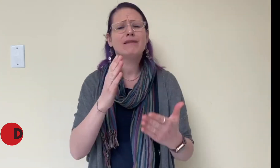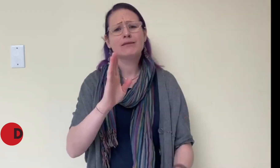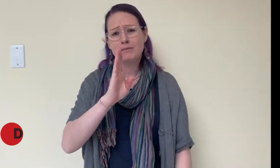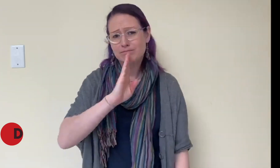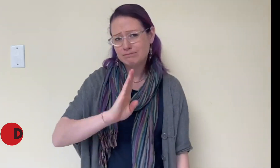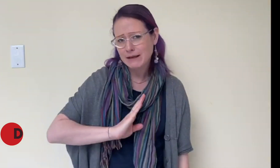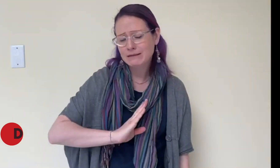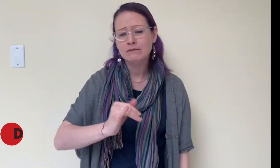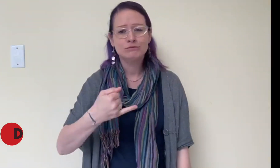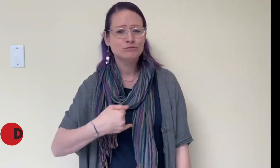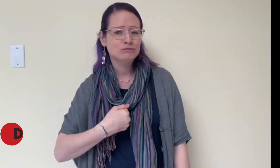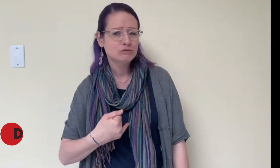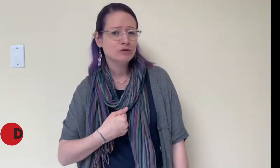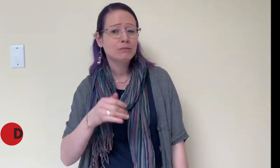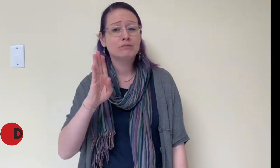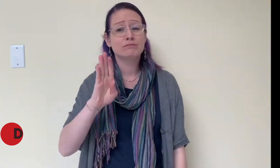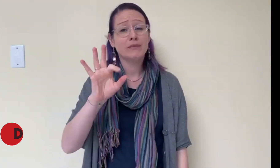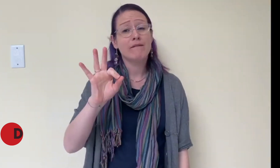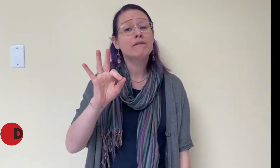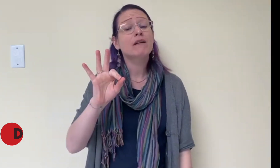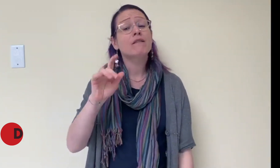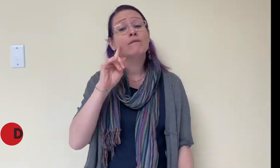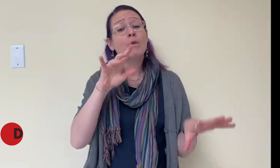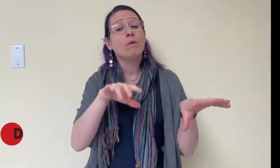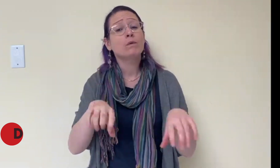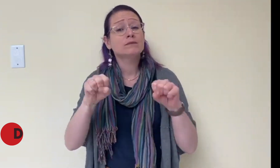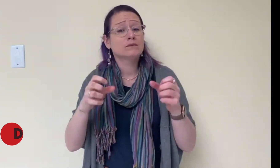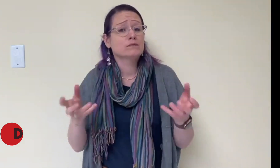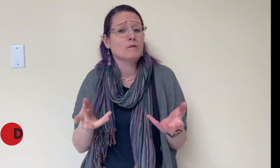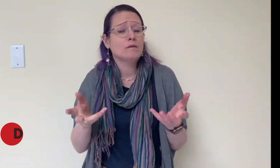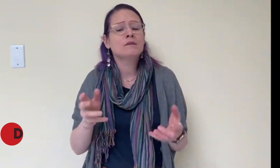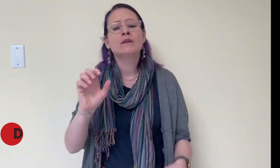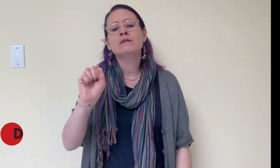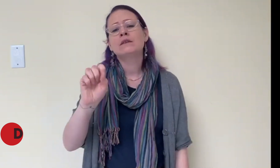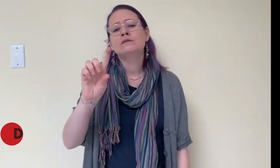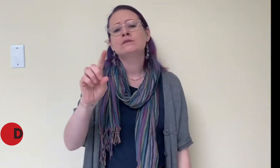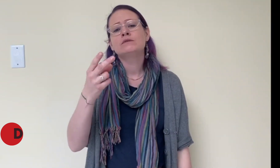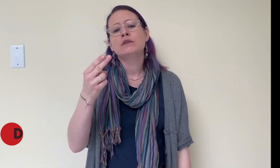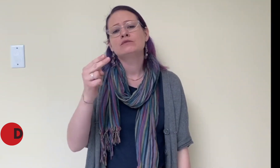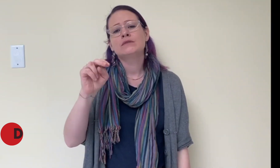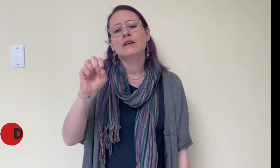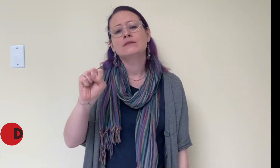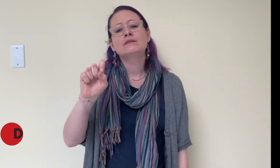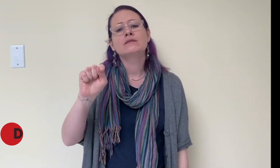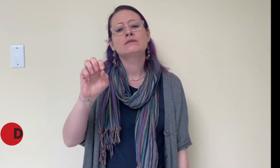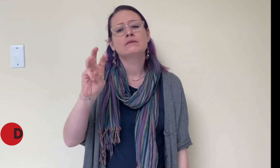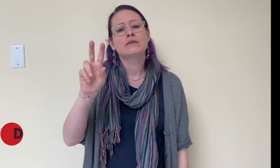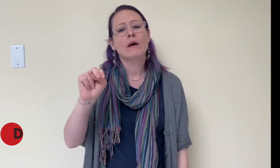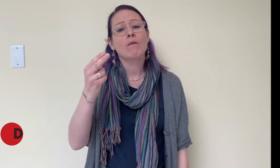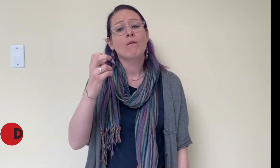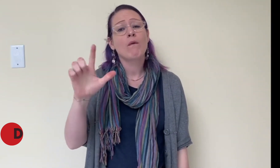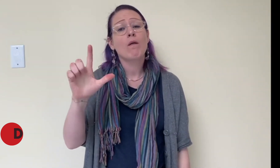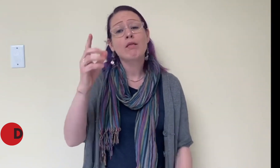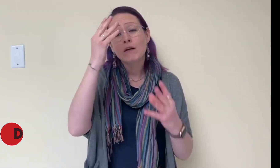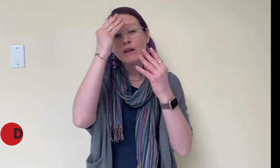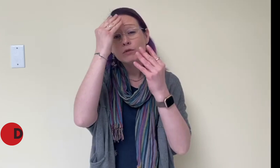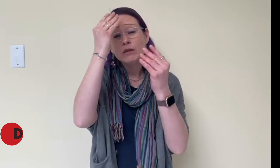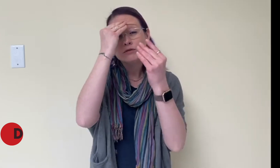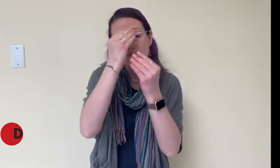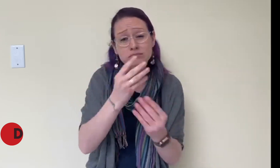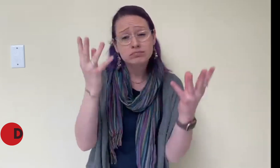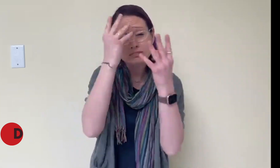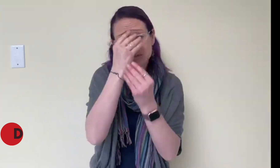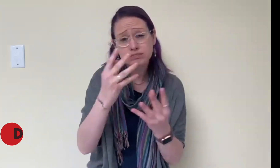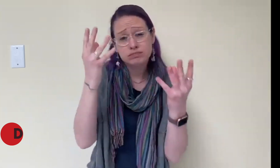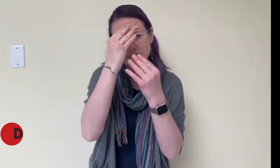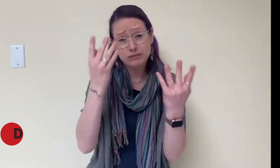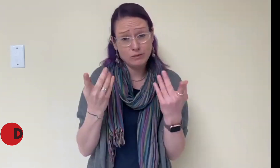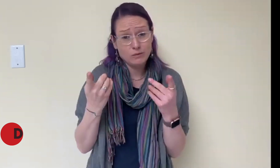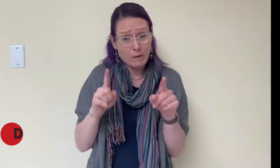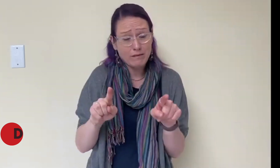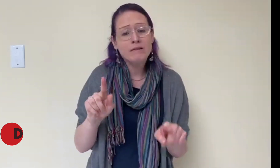Thanks, Betty, Jim and Brian for hosting the SDHHNS town hall information meeting